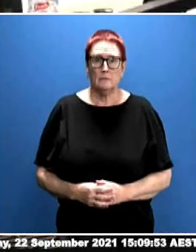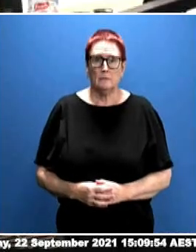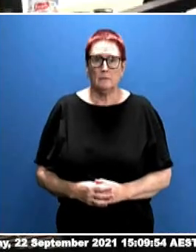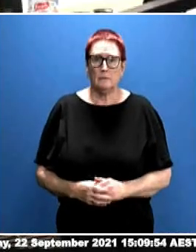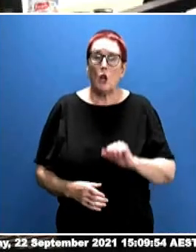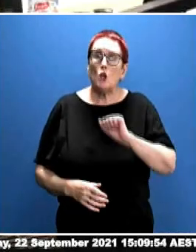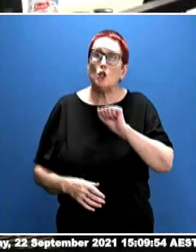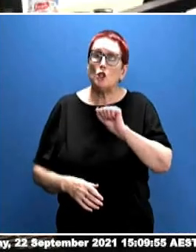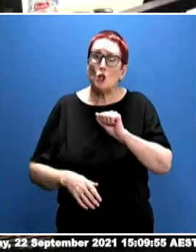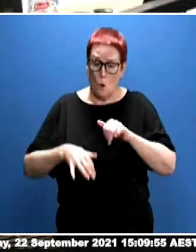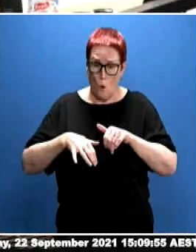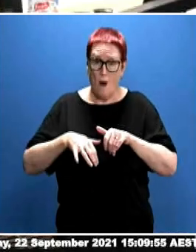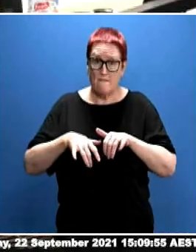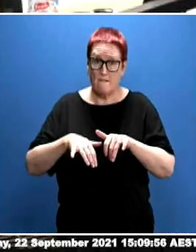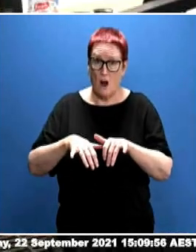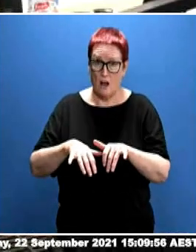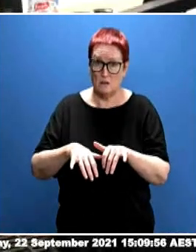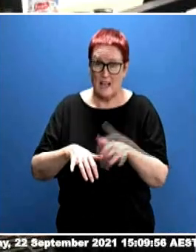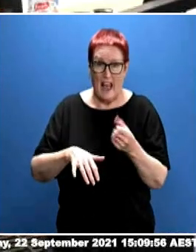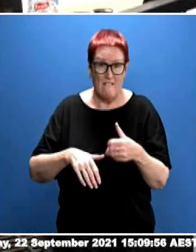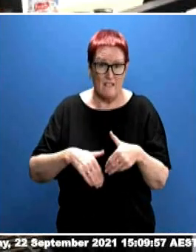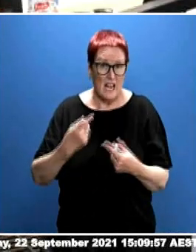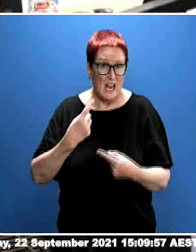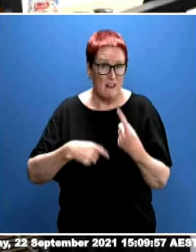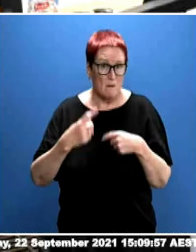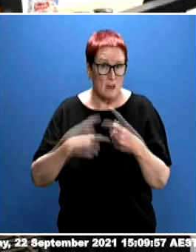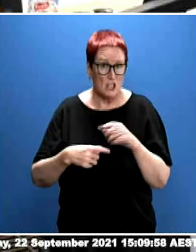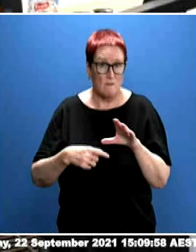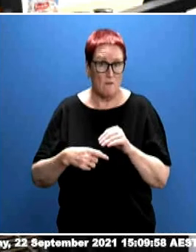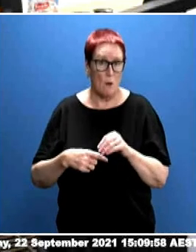entering the Kath French Centre, that is the 295 over the last 10 years,